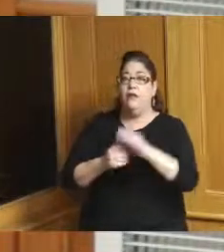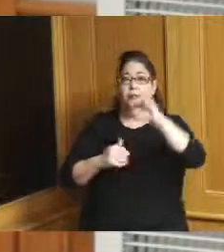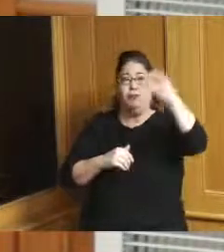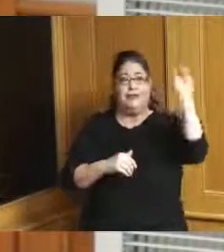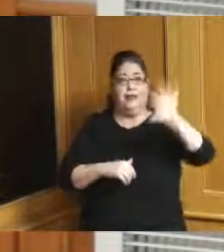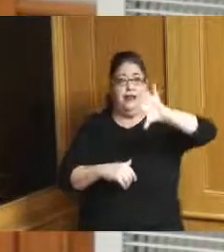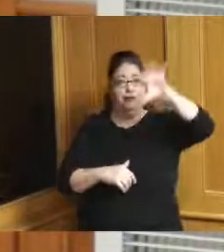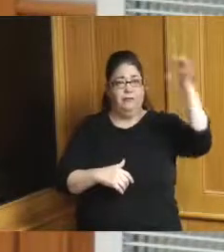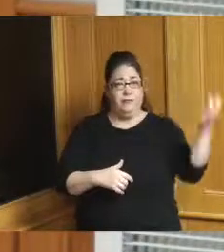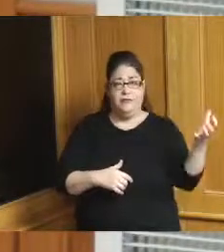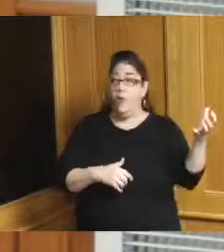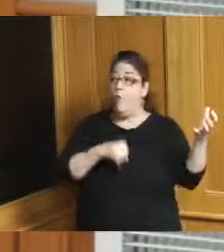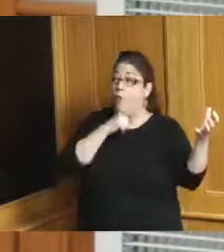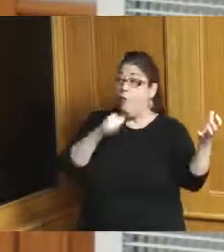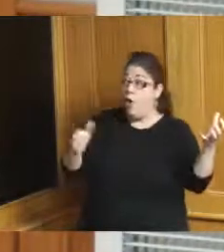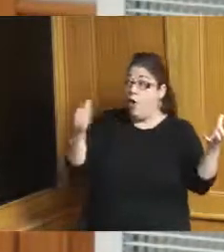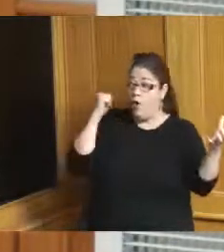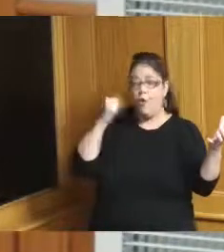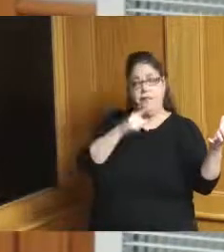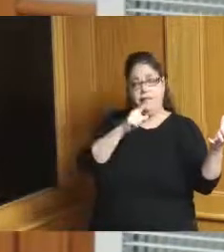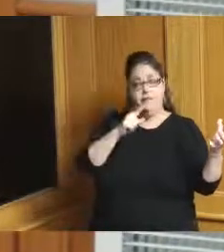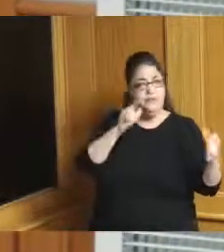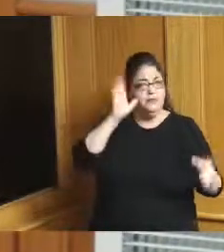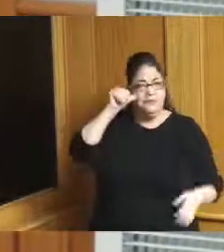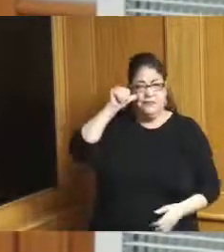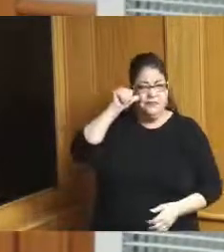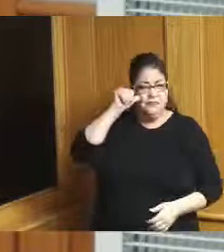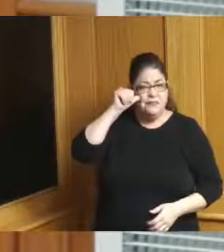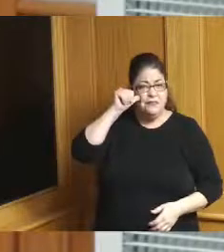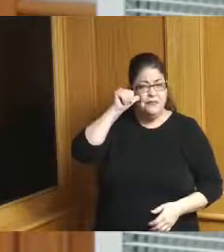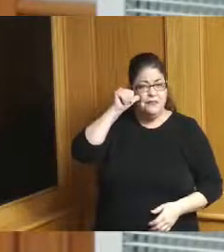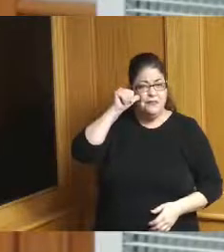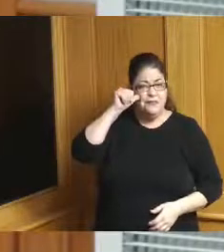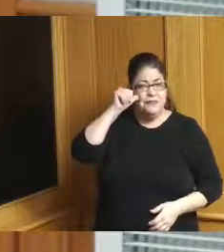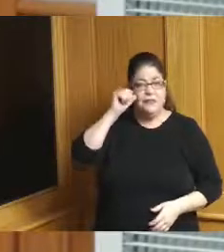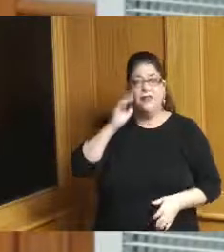adamant why they're not getting it and they're probably mistreating medical people right perhaps